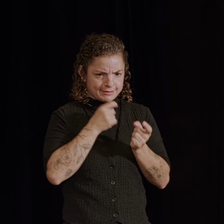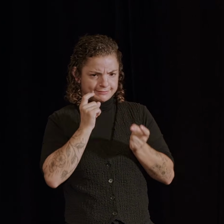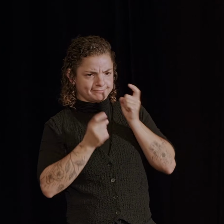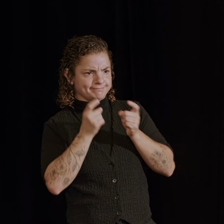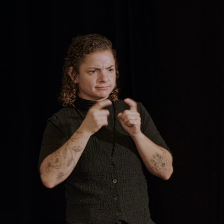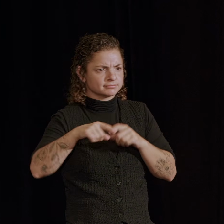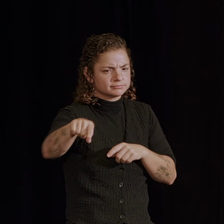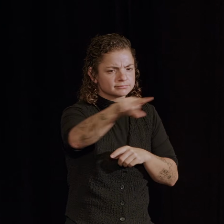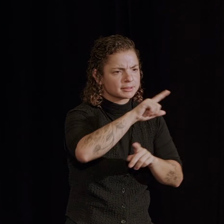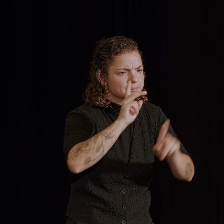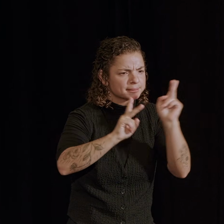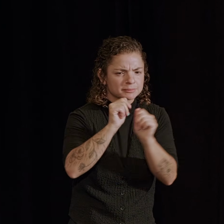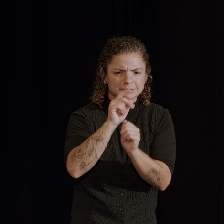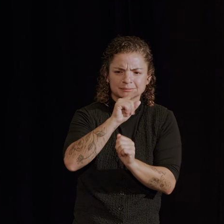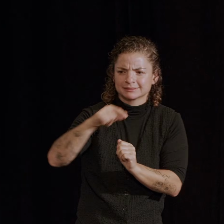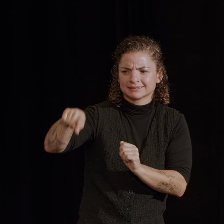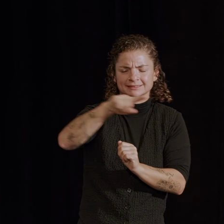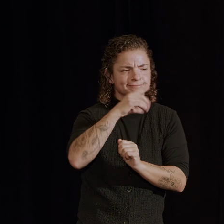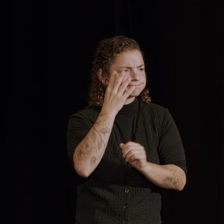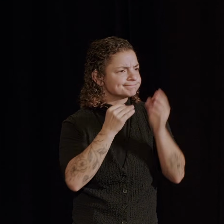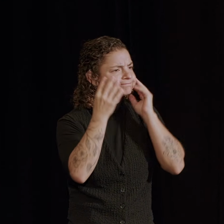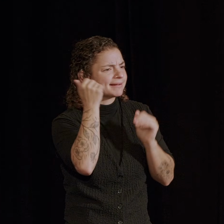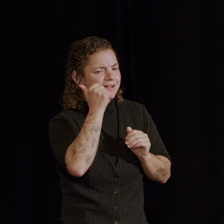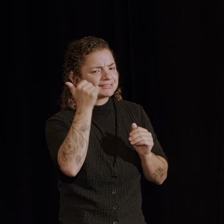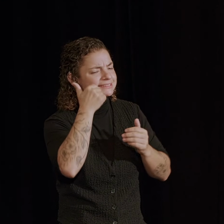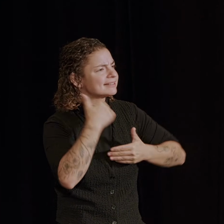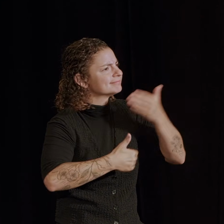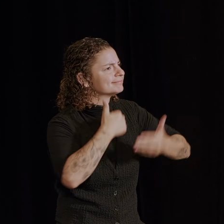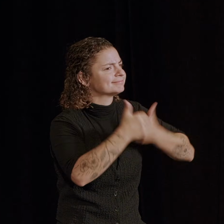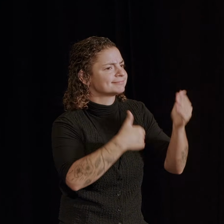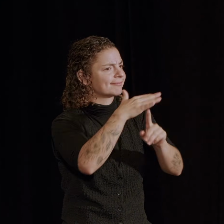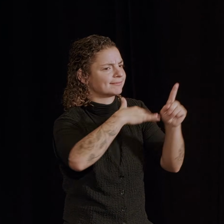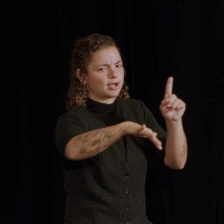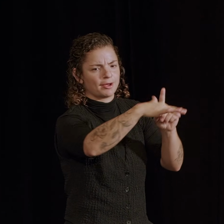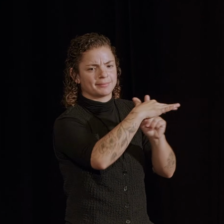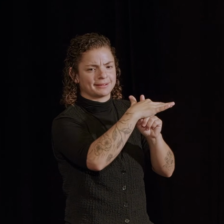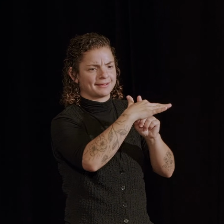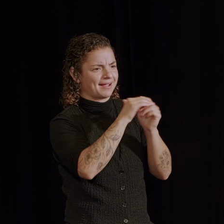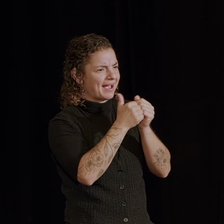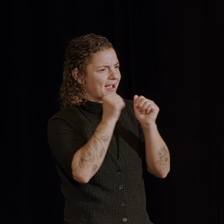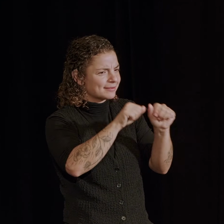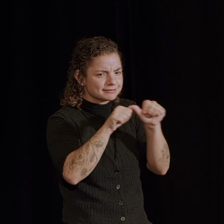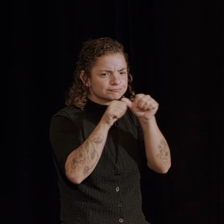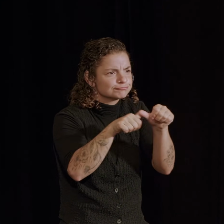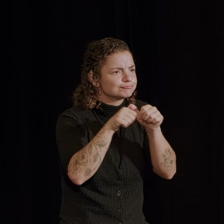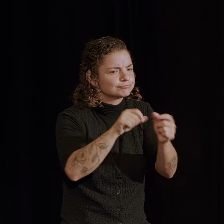can continue evolving to deliver value to the people who use them every day.